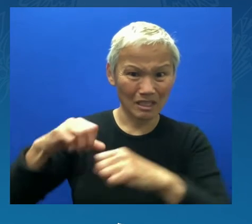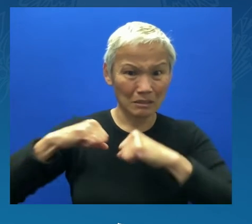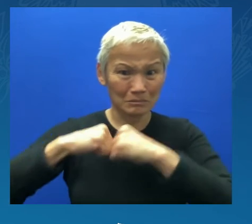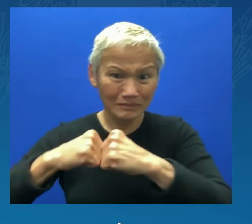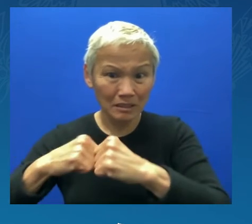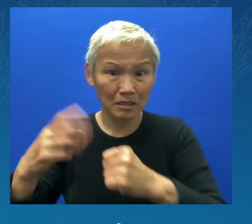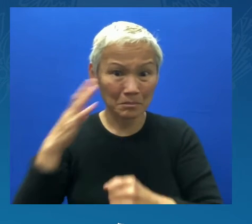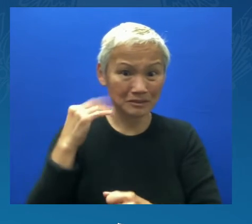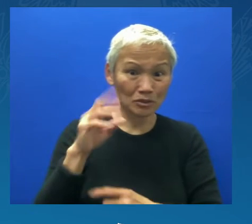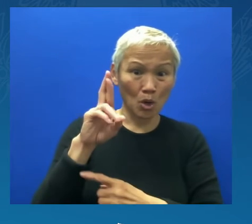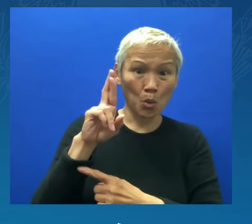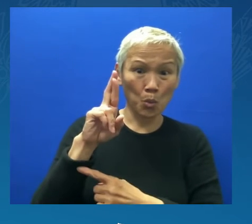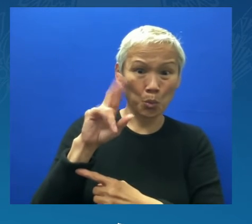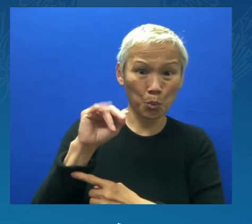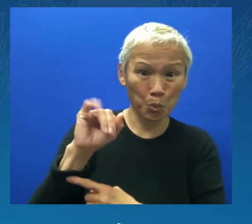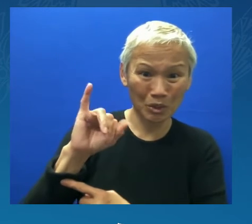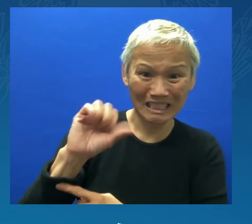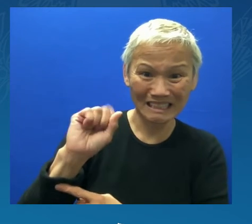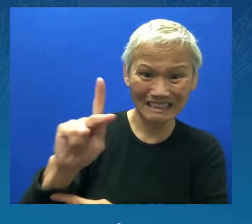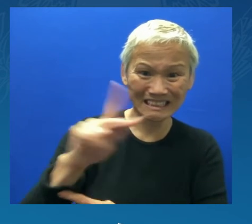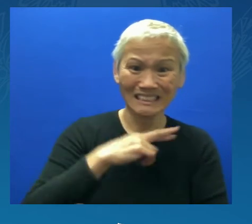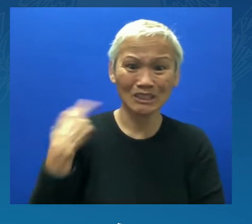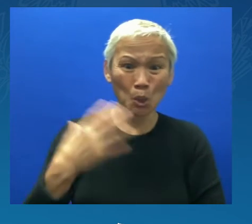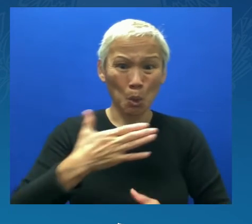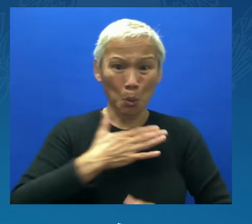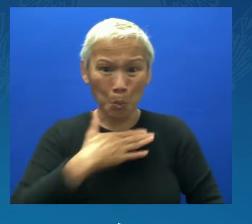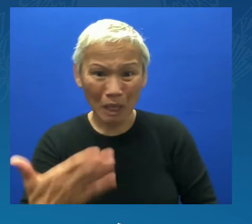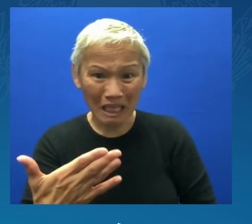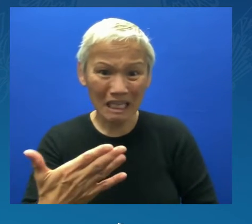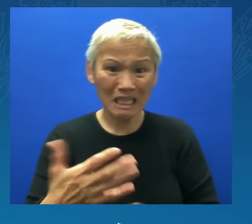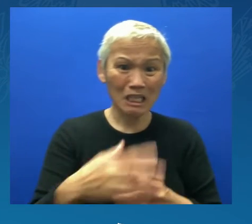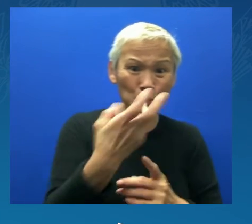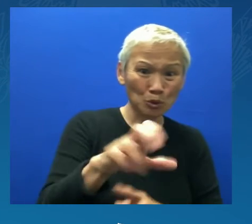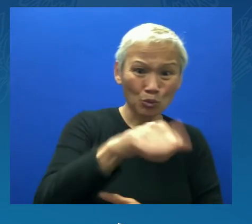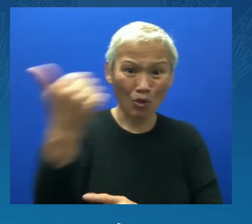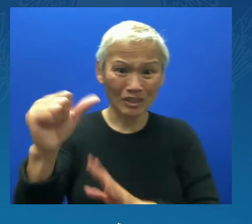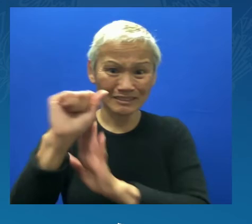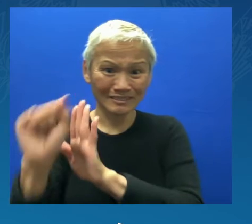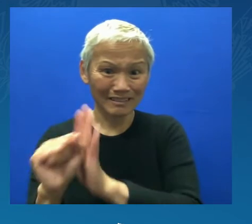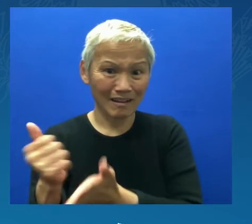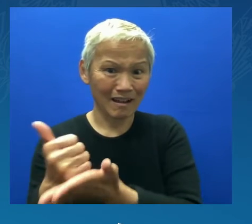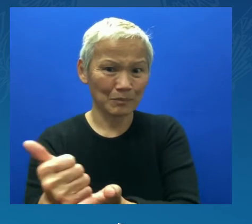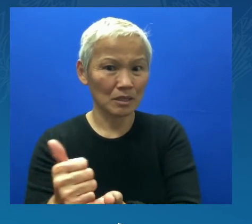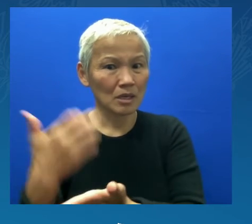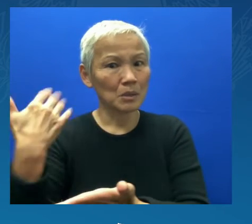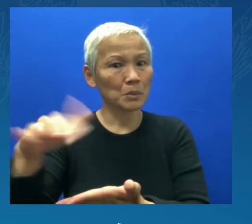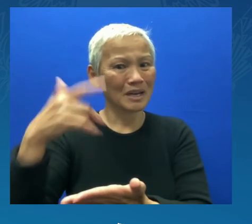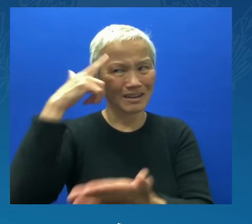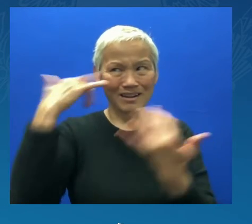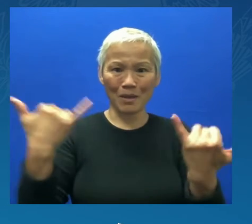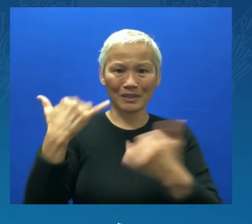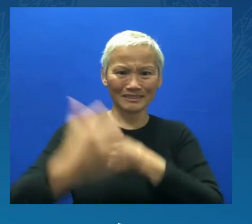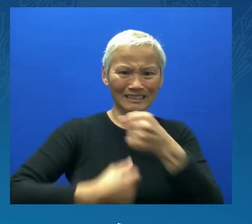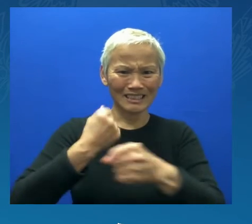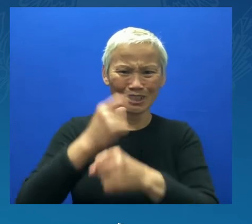But, again, guys, think about this. So here we are in 2022 talking about,